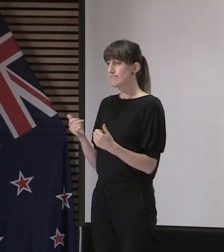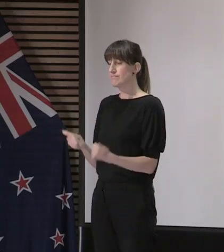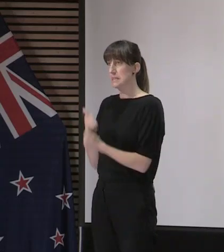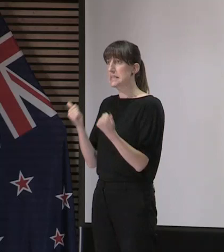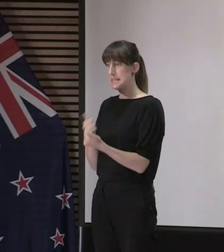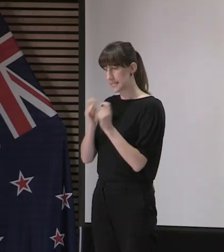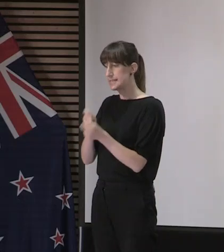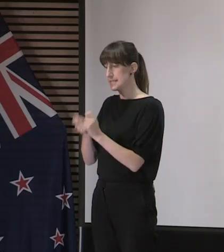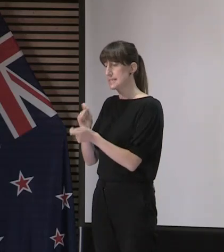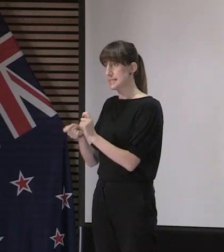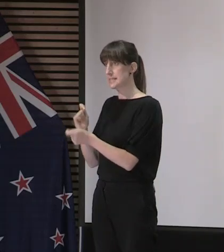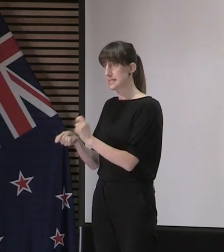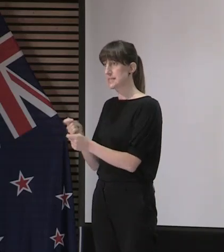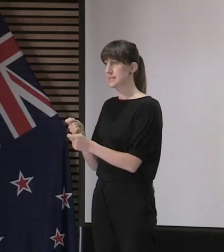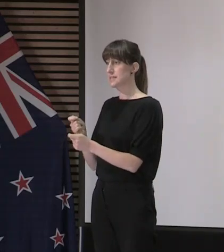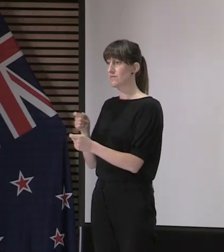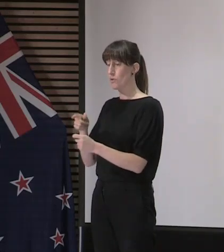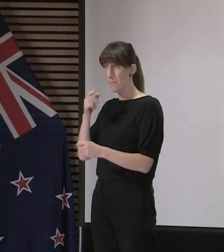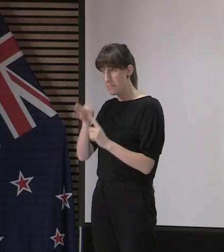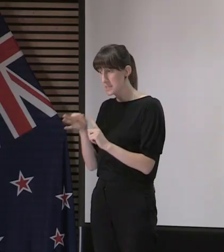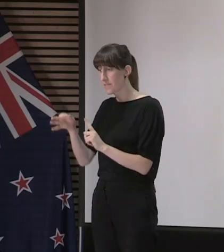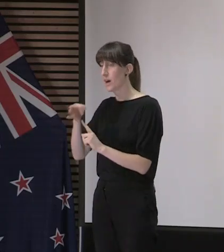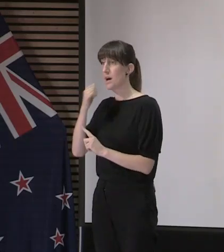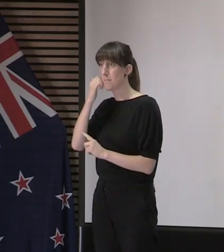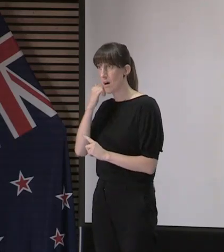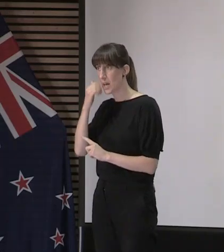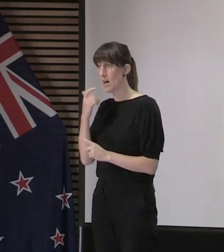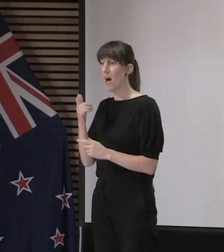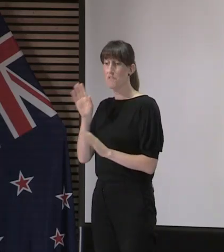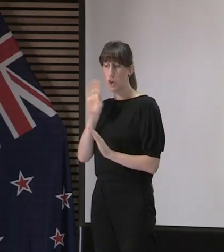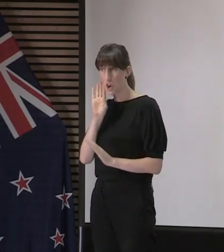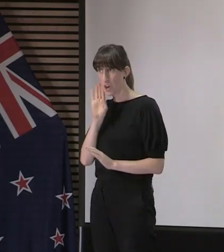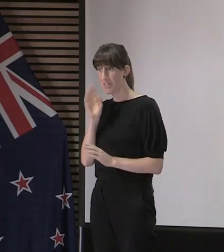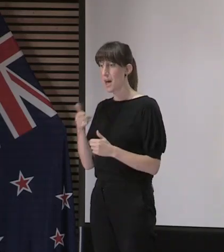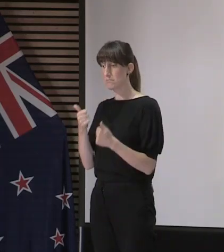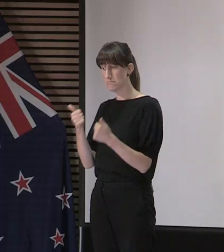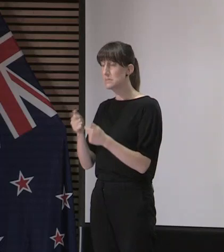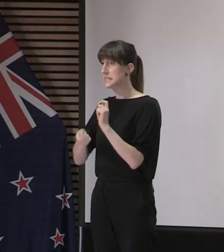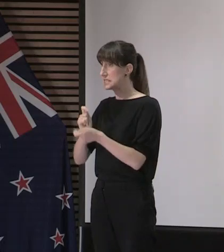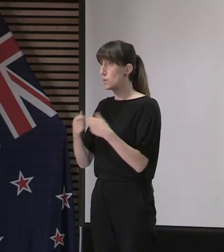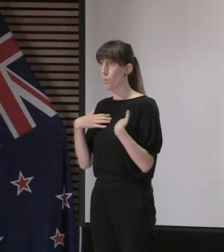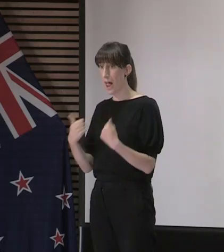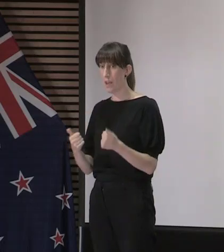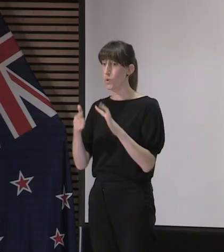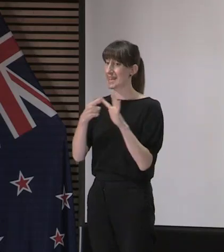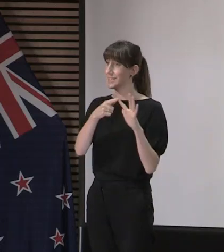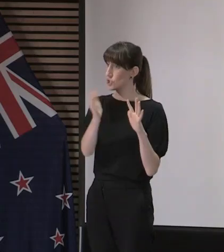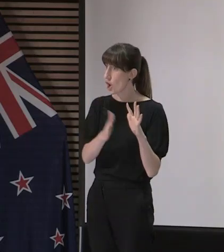testing rates amongst Maori and Pacifica, which is good. And the feedback I've had is